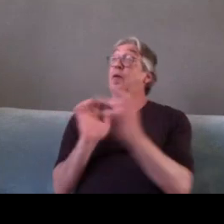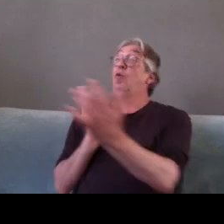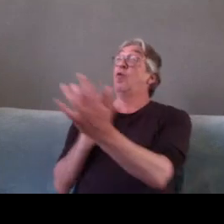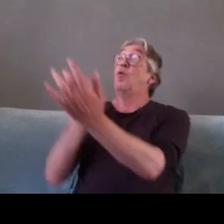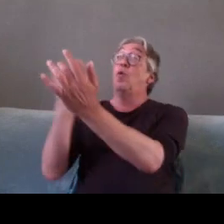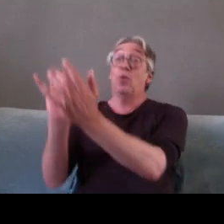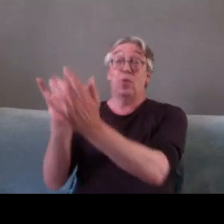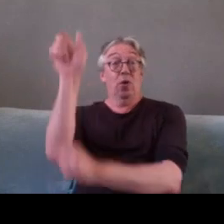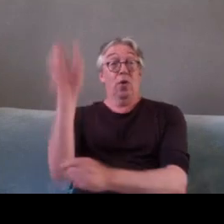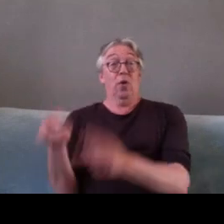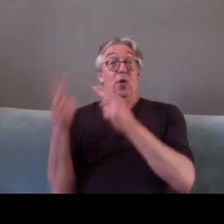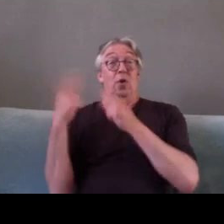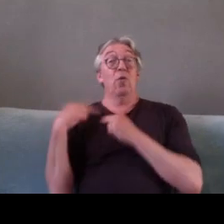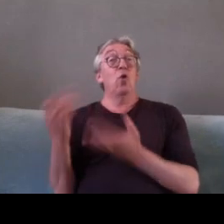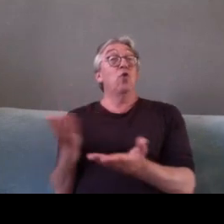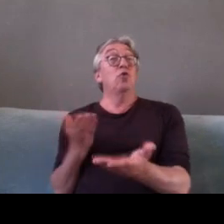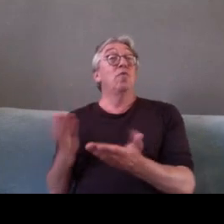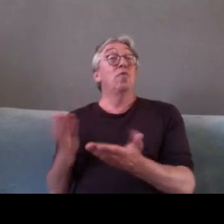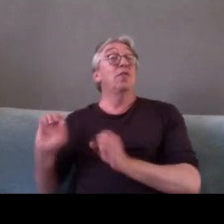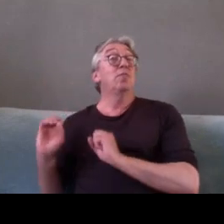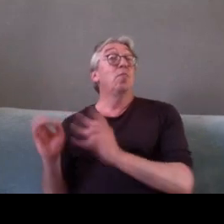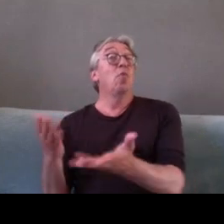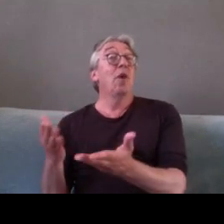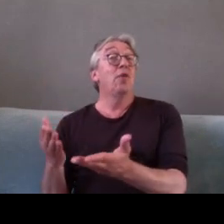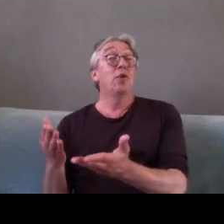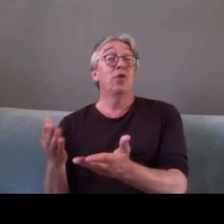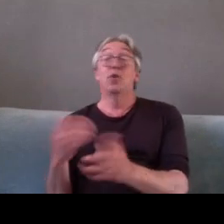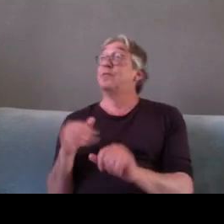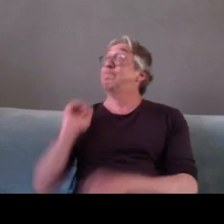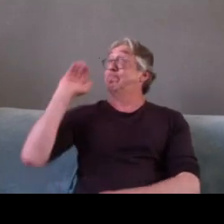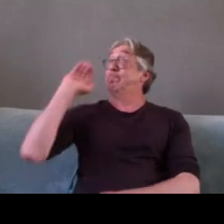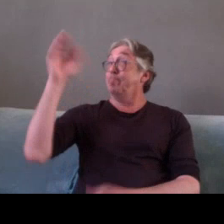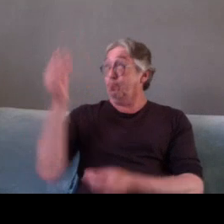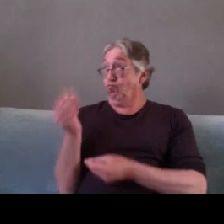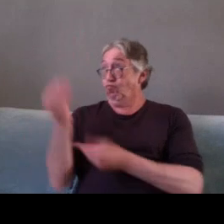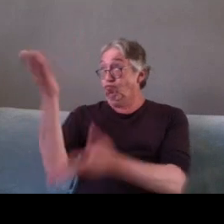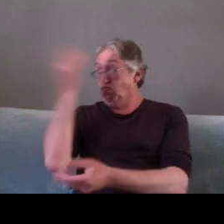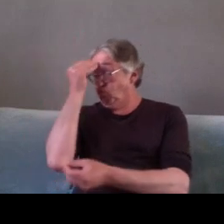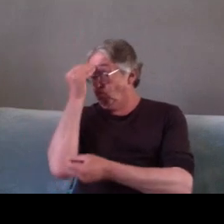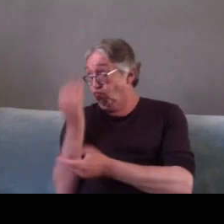And you can present them your access requirements as consumers.